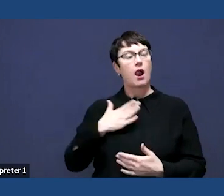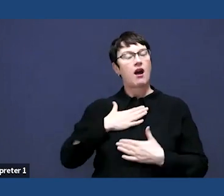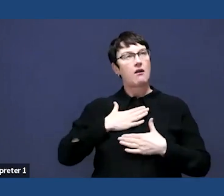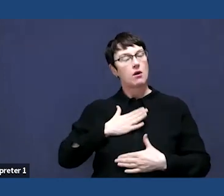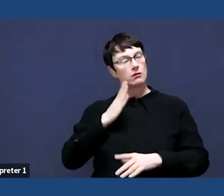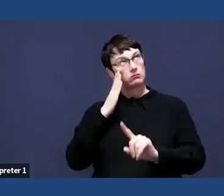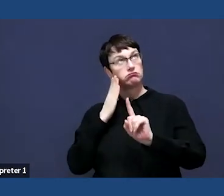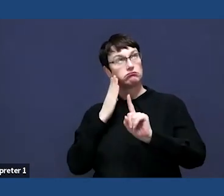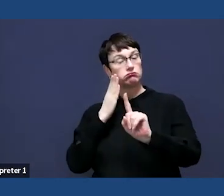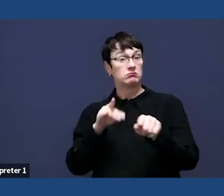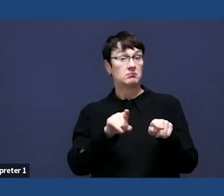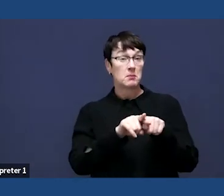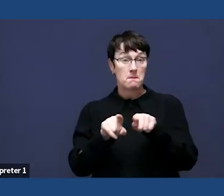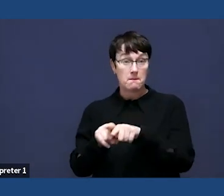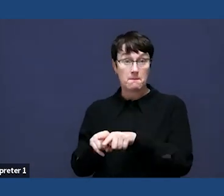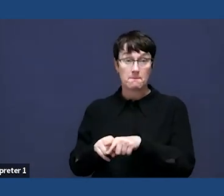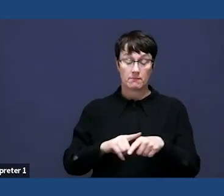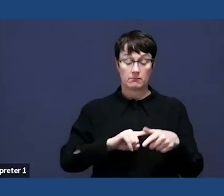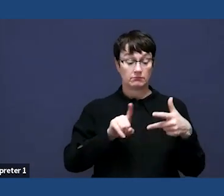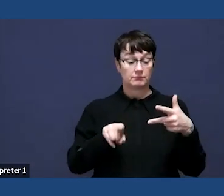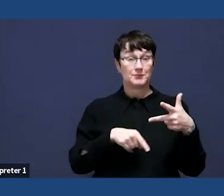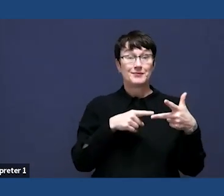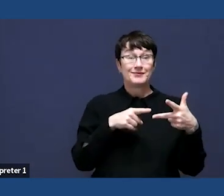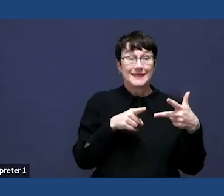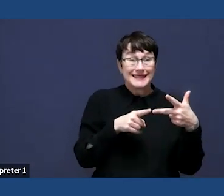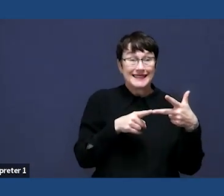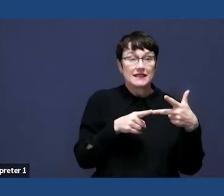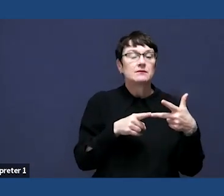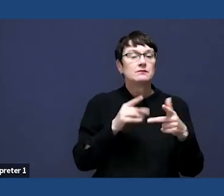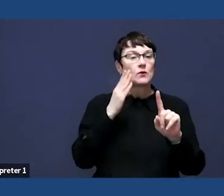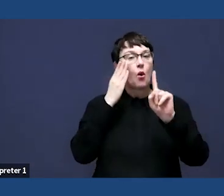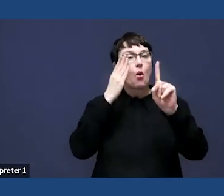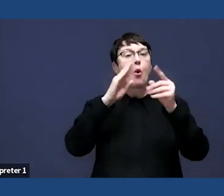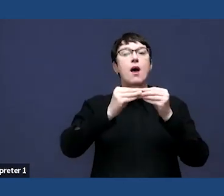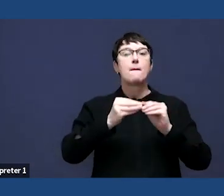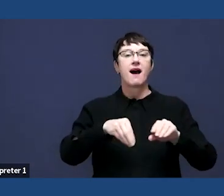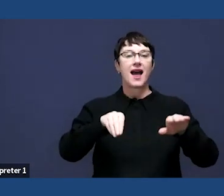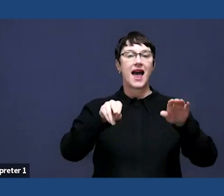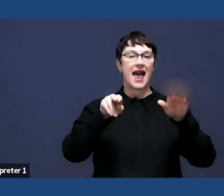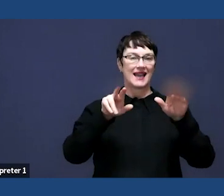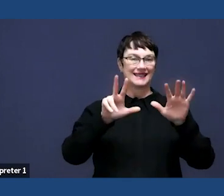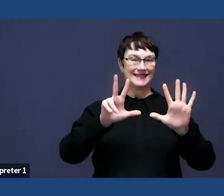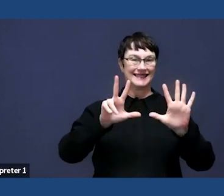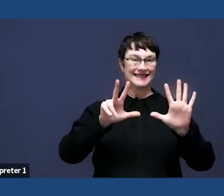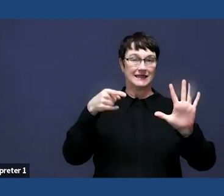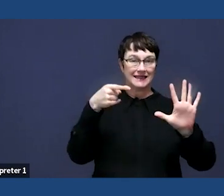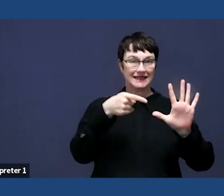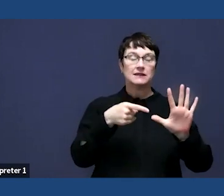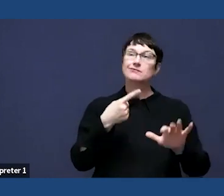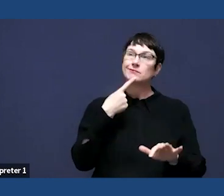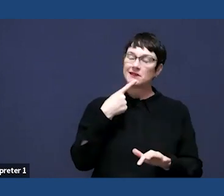And the goal number 8 is decent work and economic growth which is tied to some of the employment discussion we had.